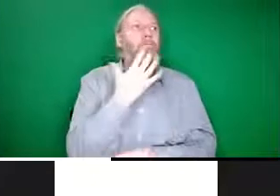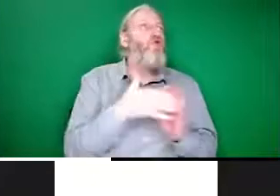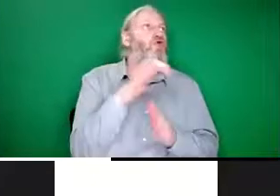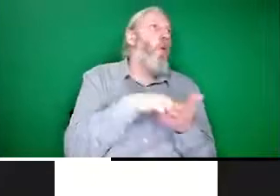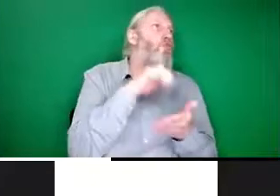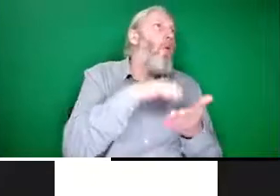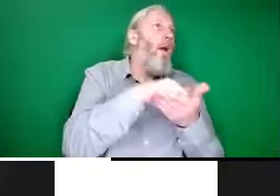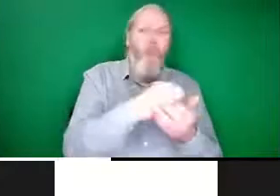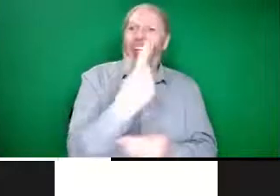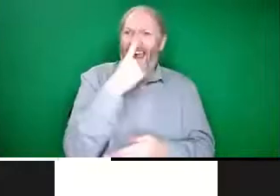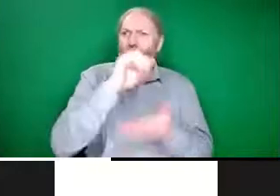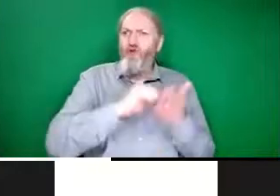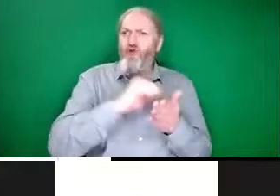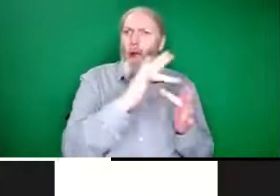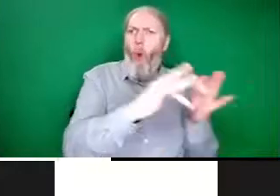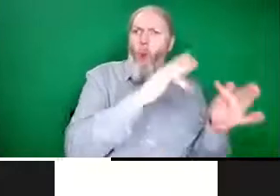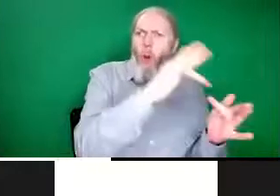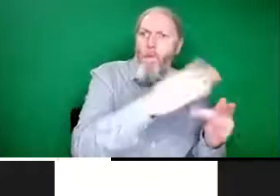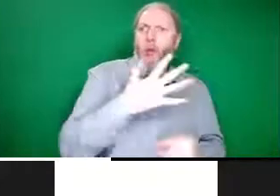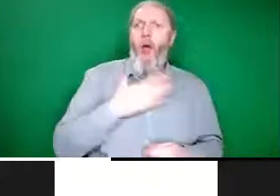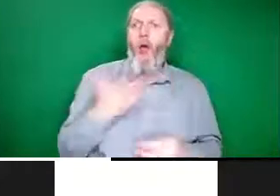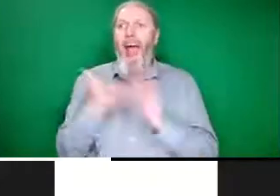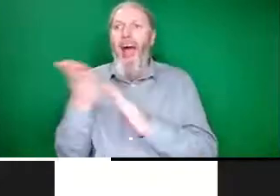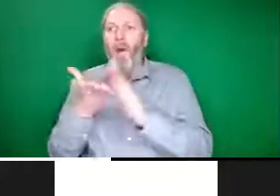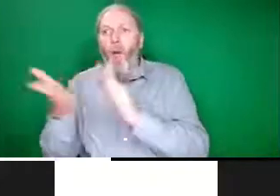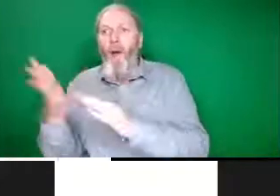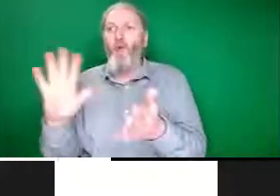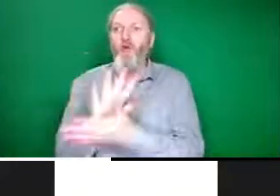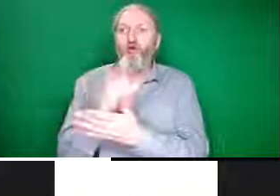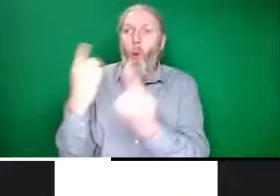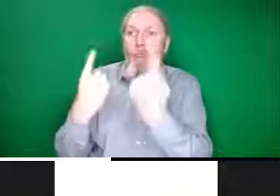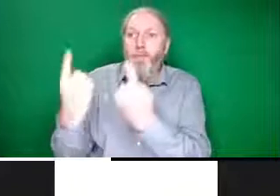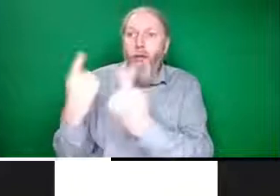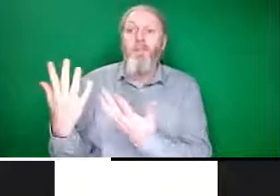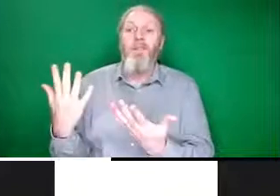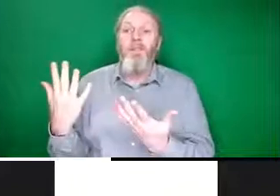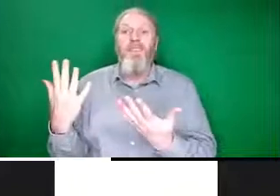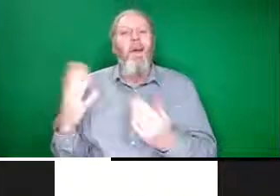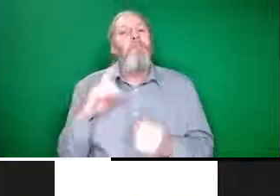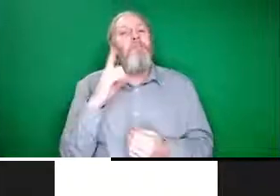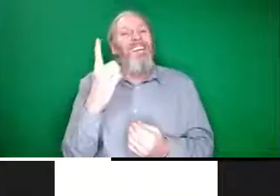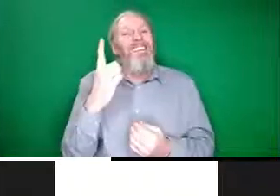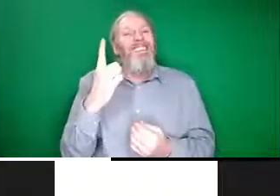vacancy. In other places we have seen a diversification of what our high streets and town centres are offering.